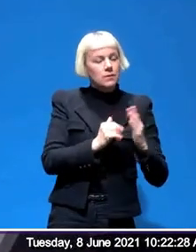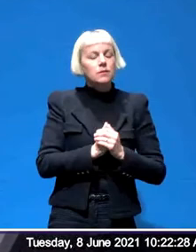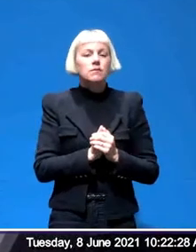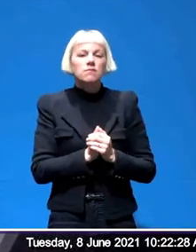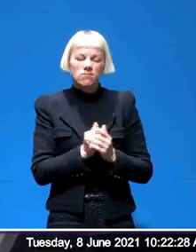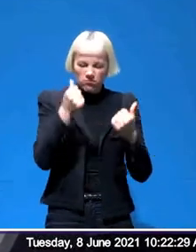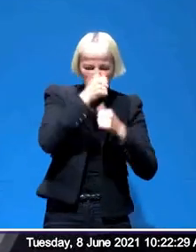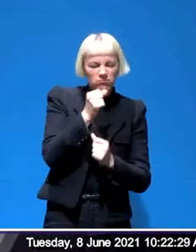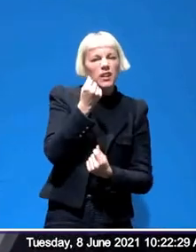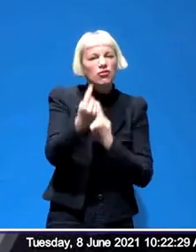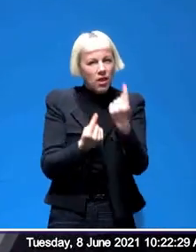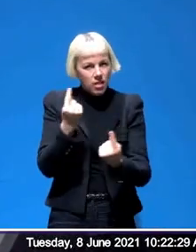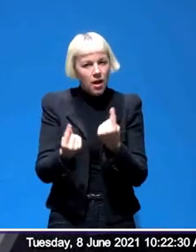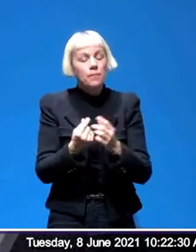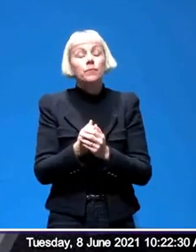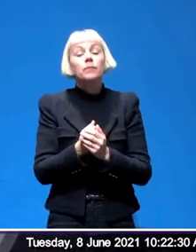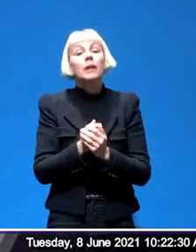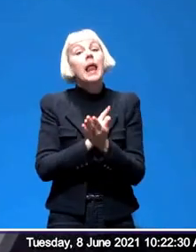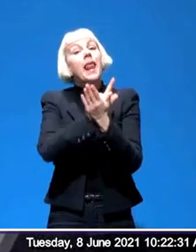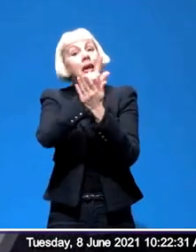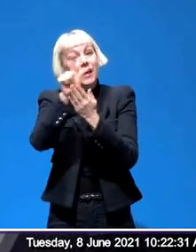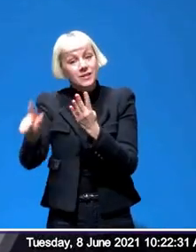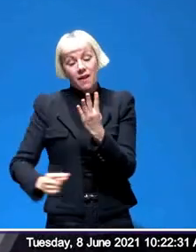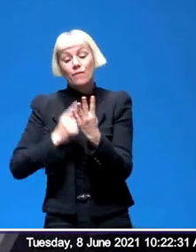After a couple more years, a fourth resident moved in.